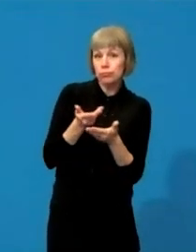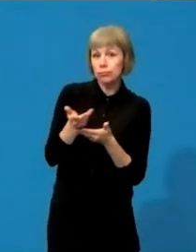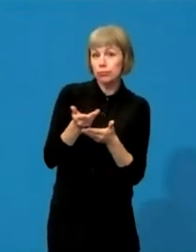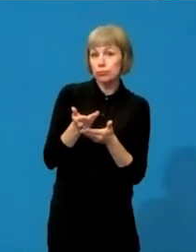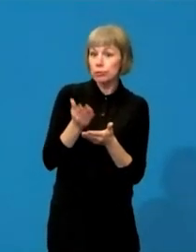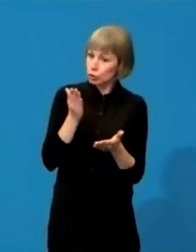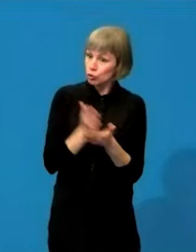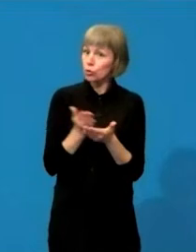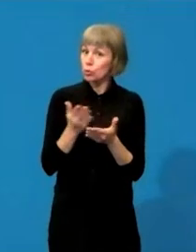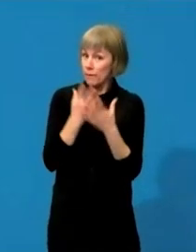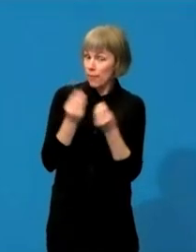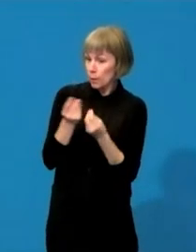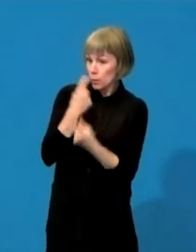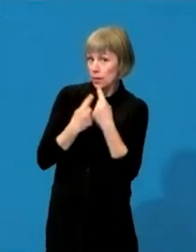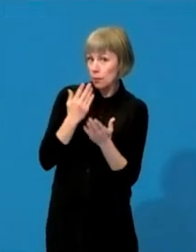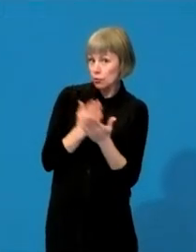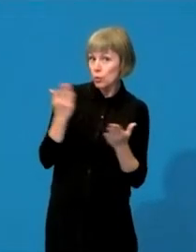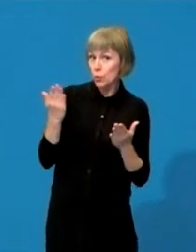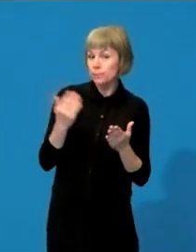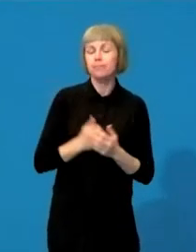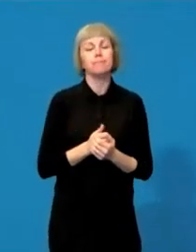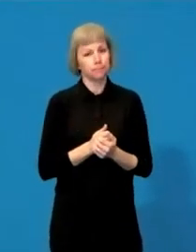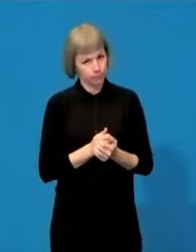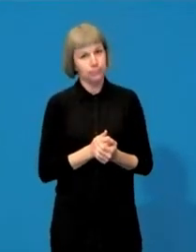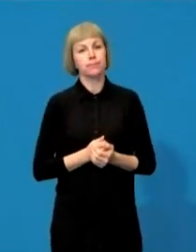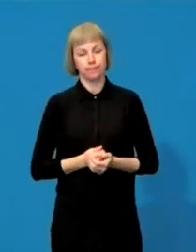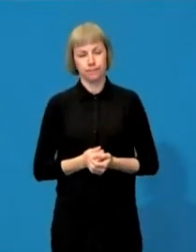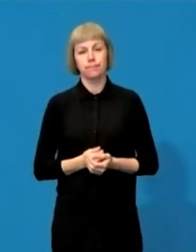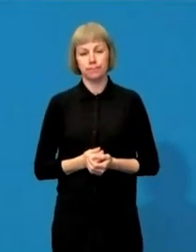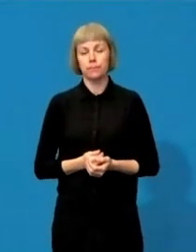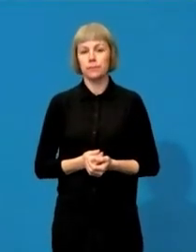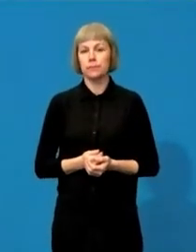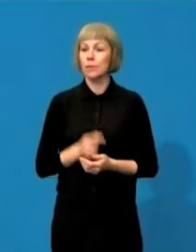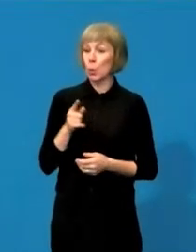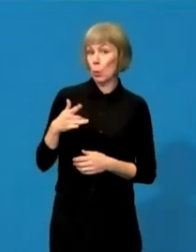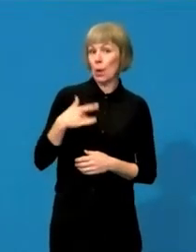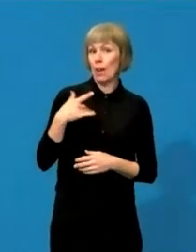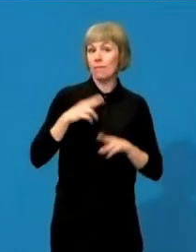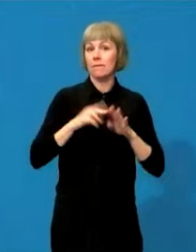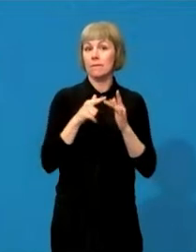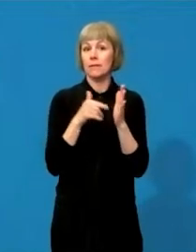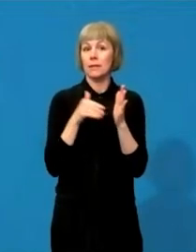true and correct? MR BEDFORD: Yes. Yes. And you're living in Fitzroy Crossing; is that right?